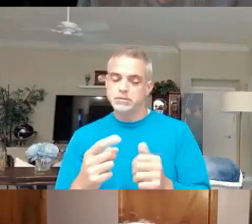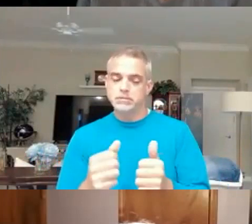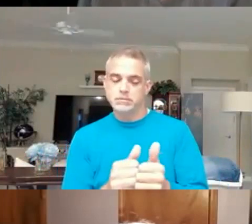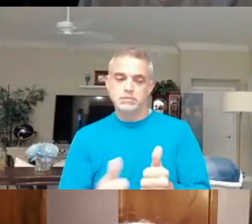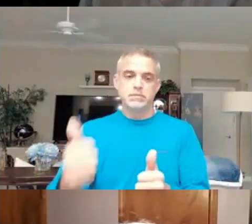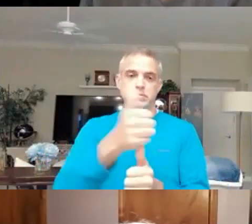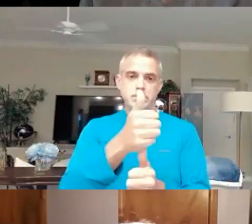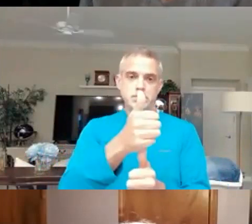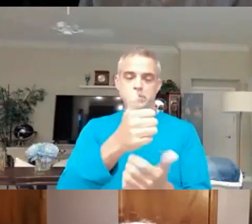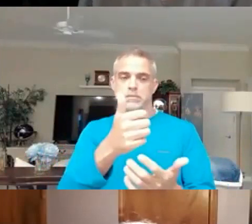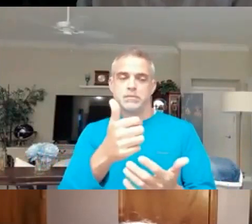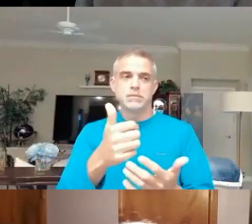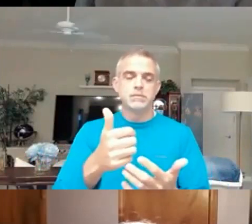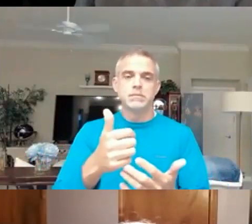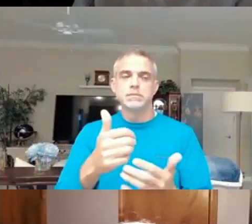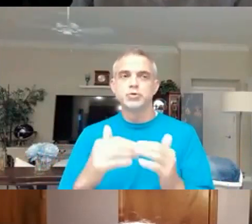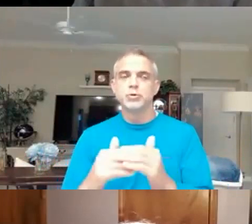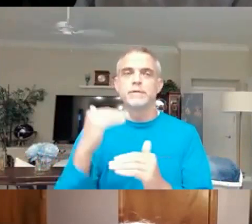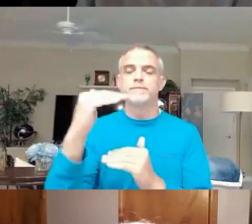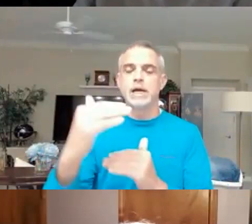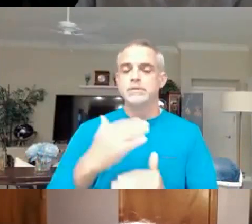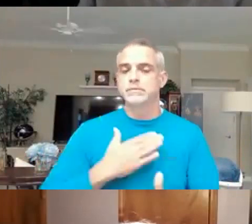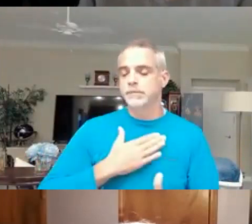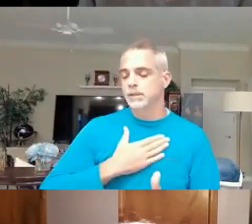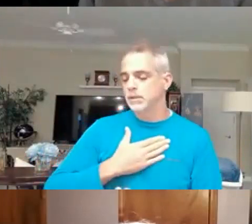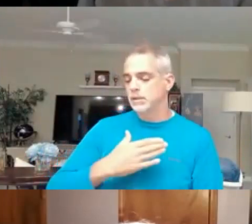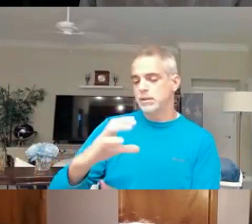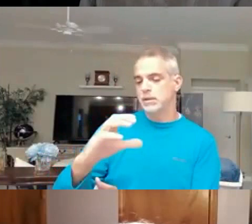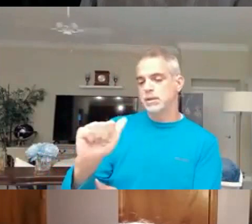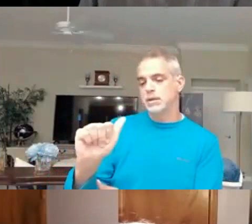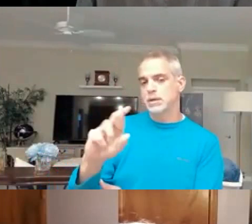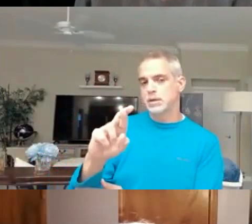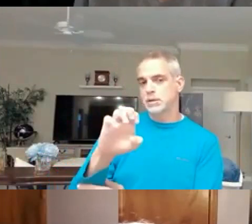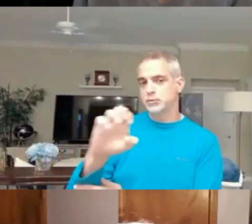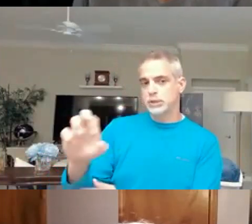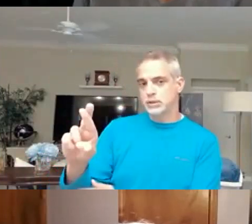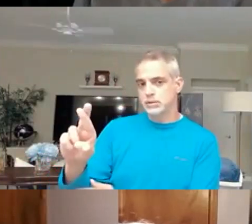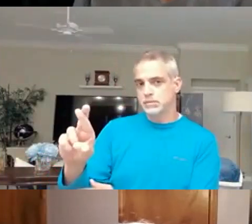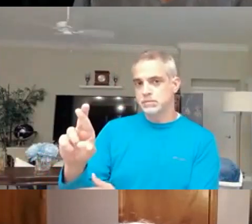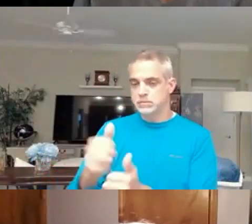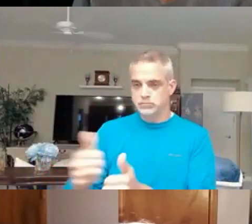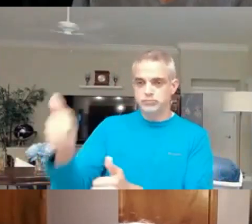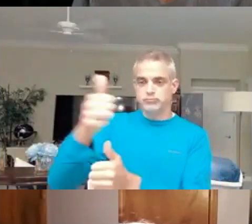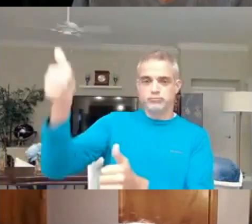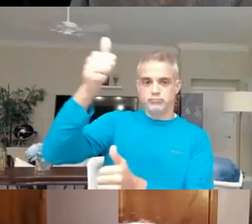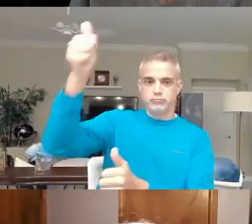That I've had some good experiences, However, most, most of the time